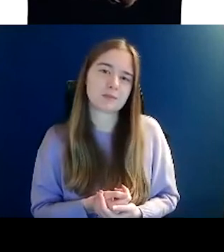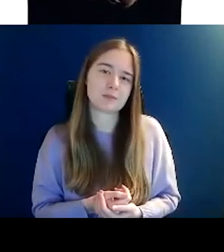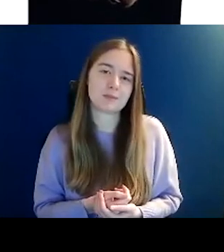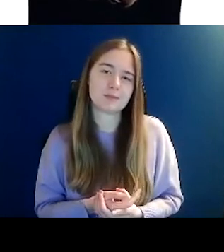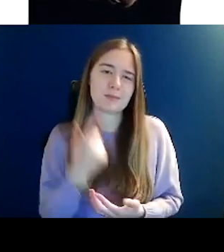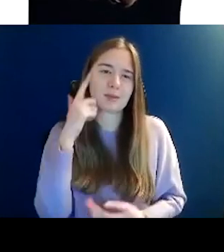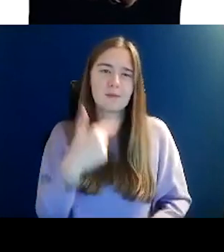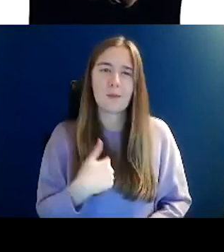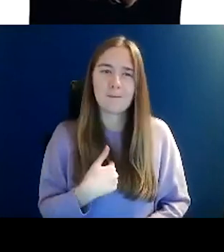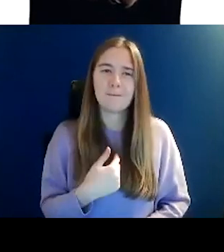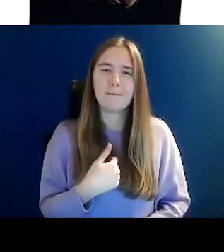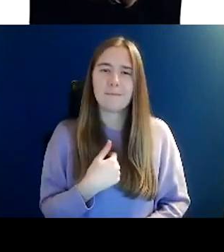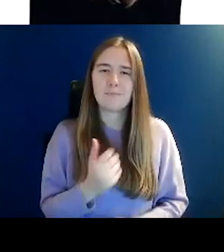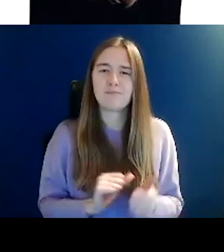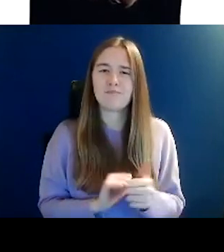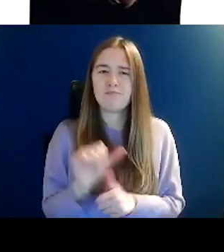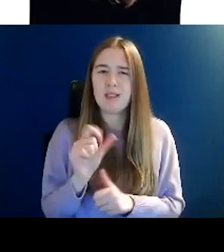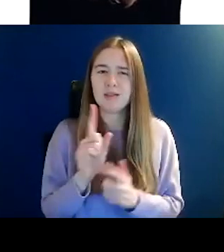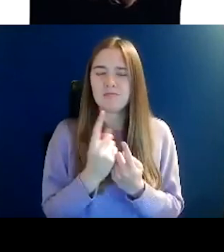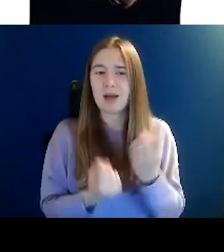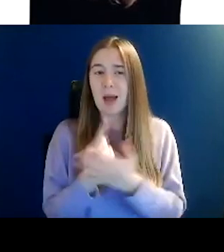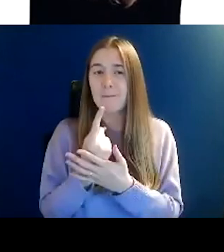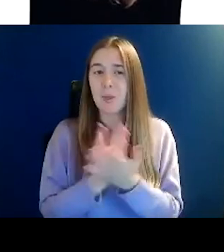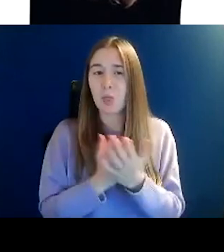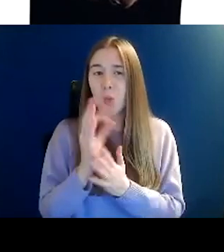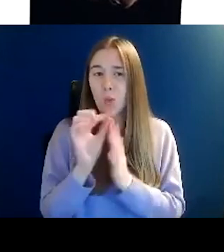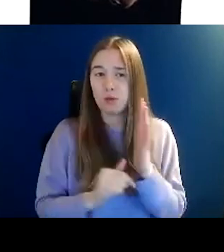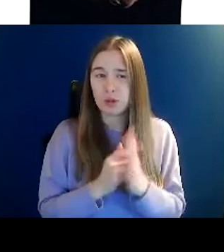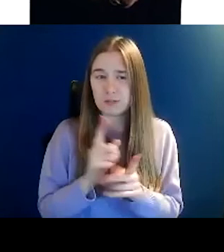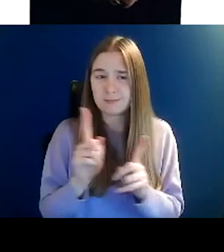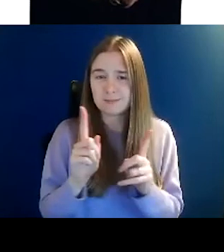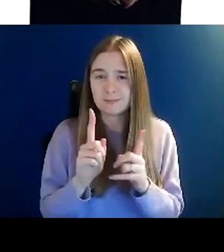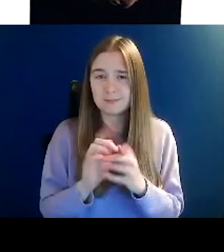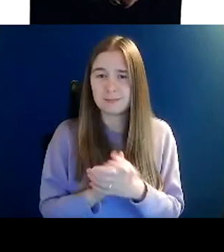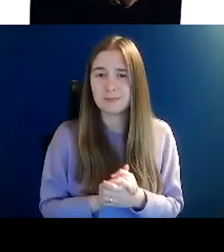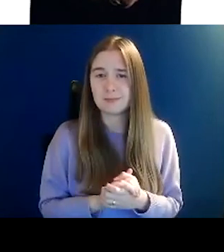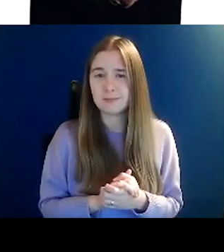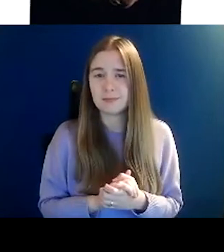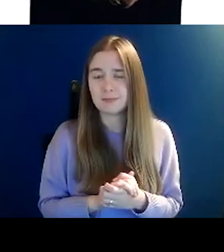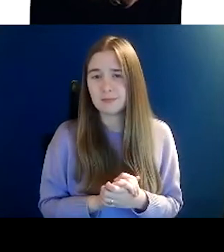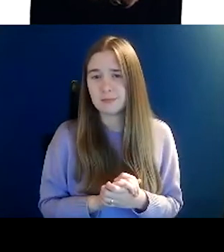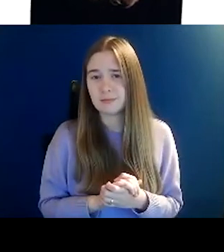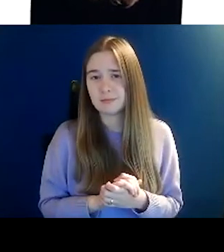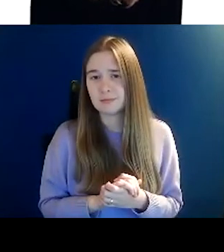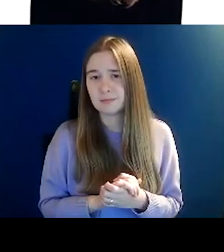the best things to come out of the whole thing was that that's now really been recognized, particularly within Dundee,